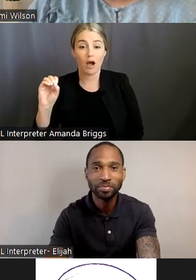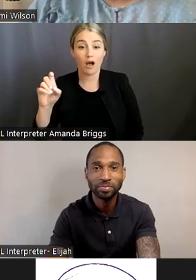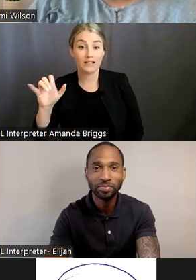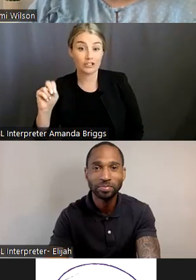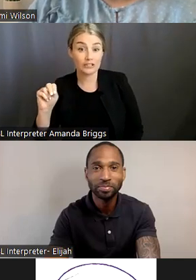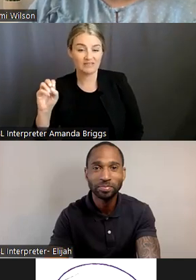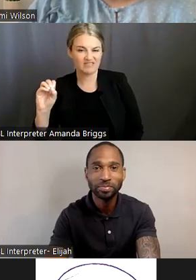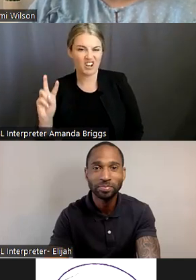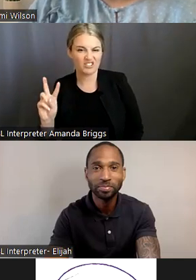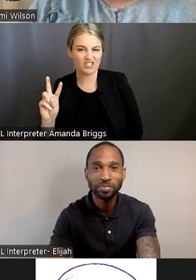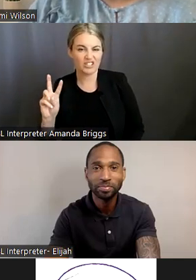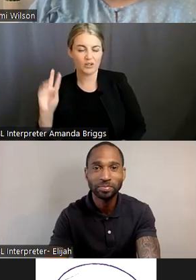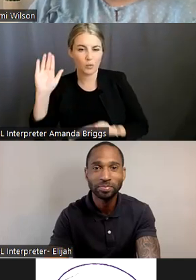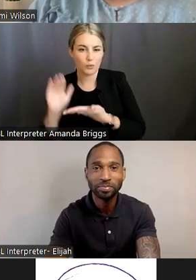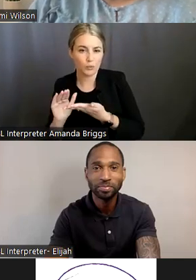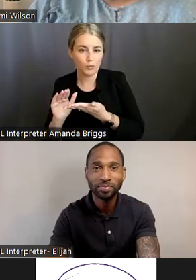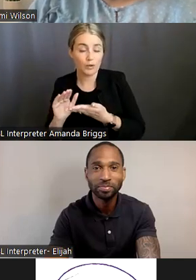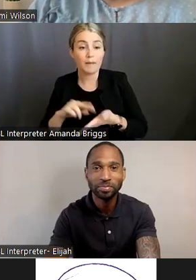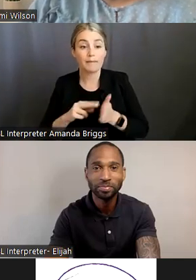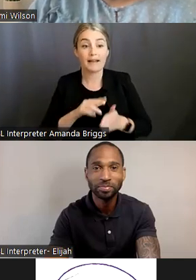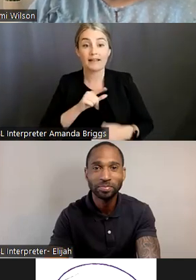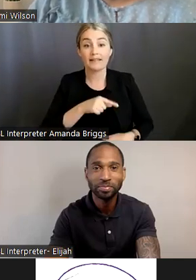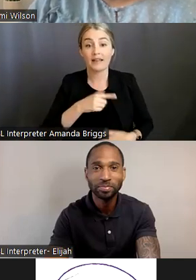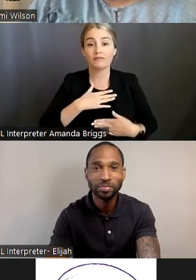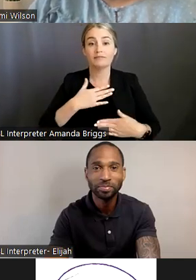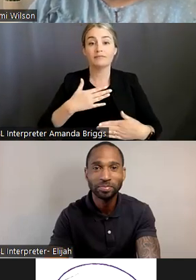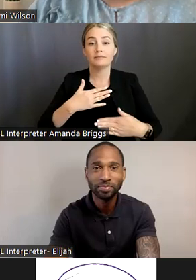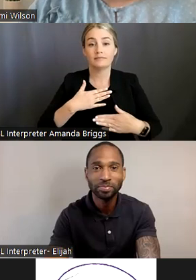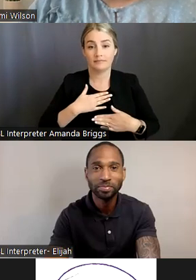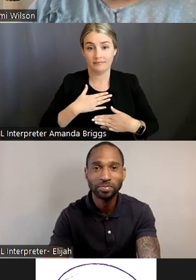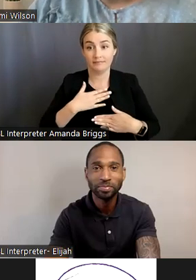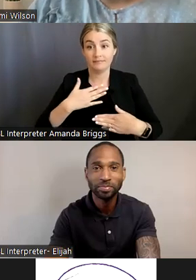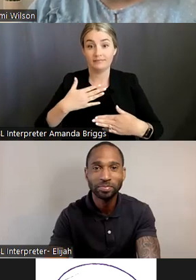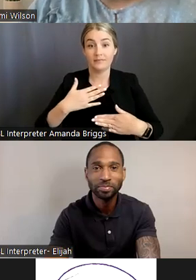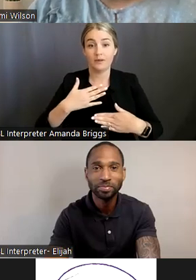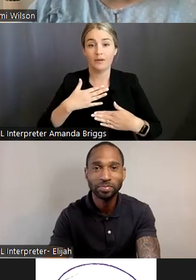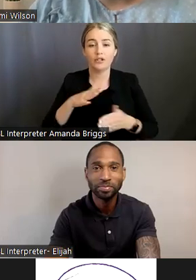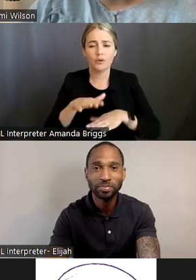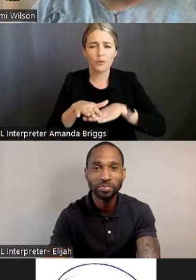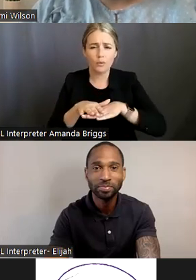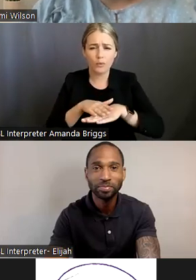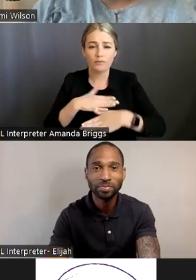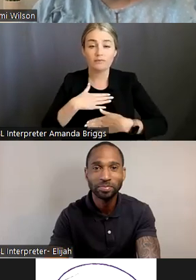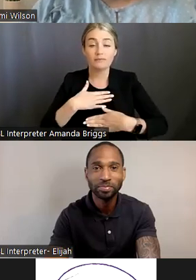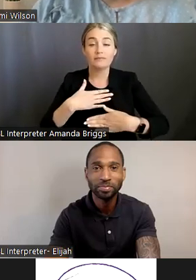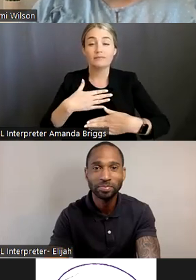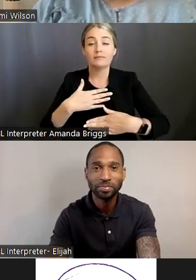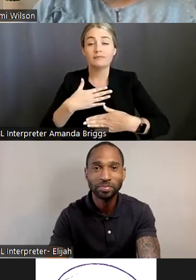can happen is that person's breathing will become so slow, or stop altogether, which